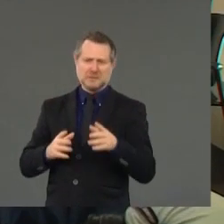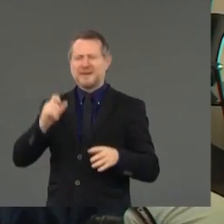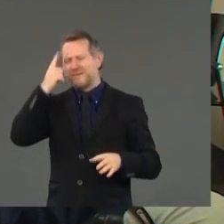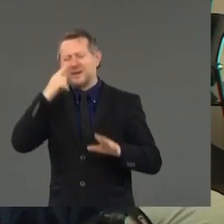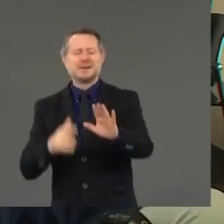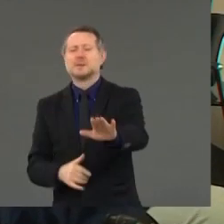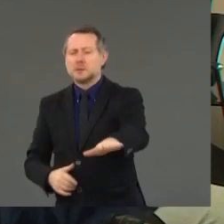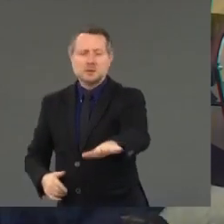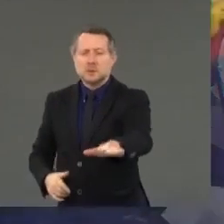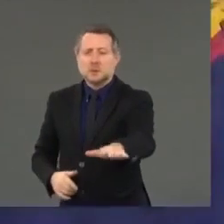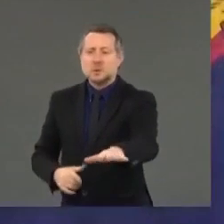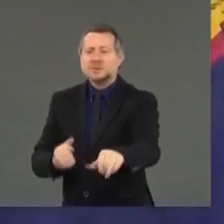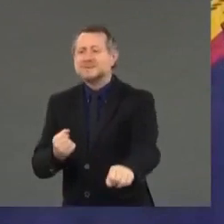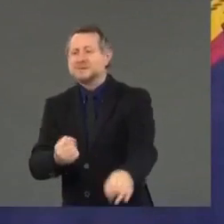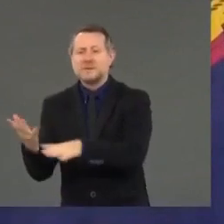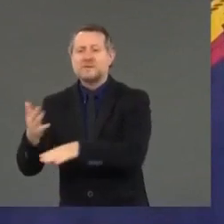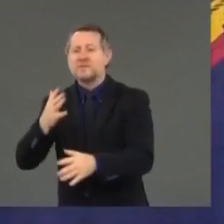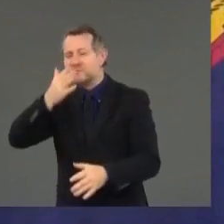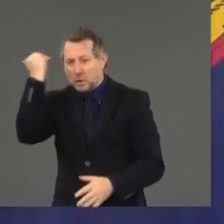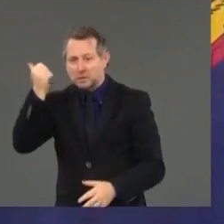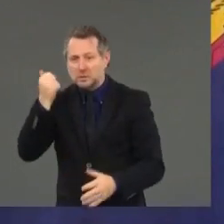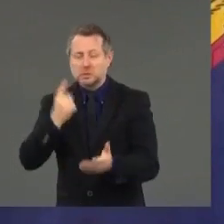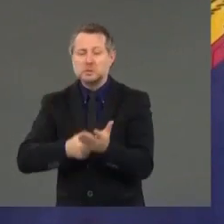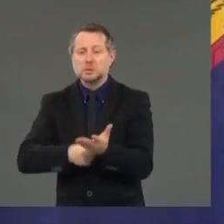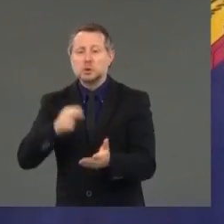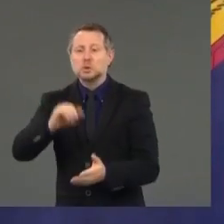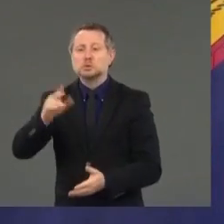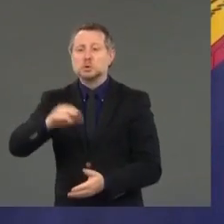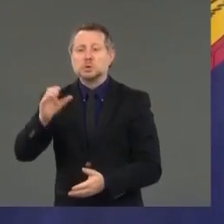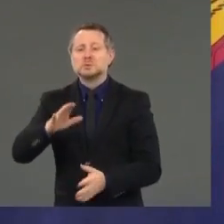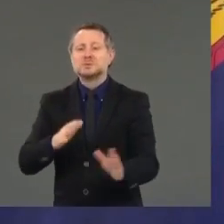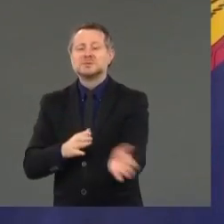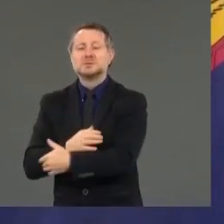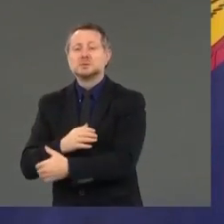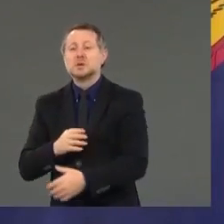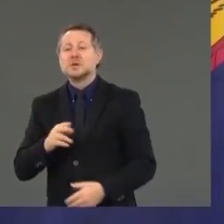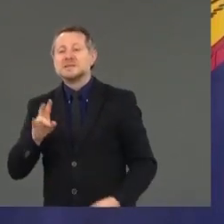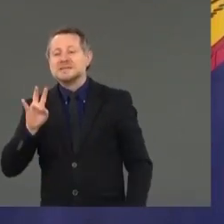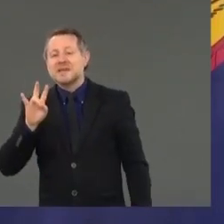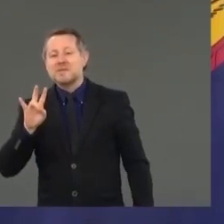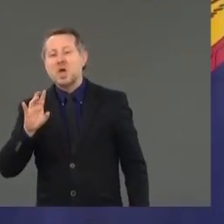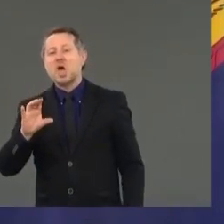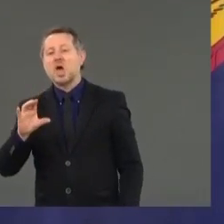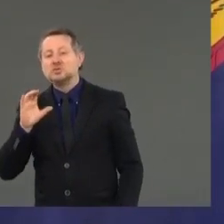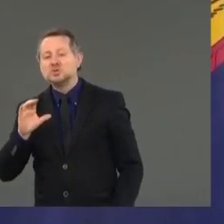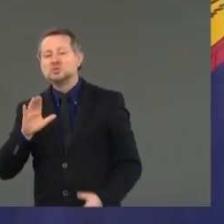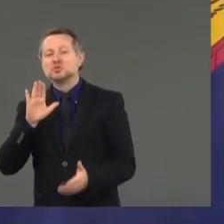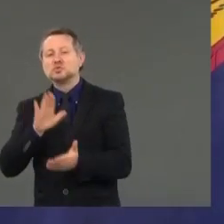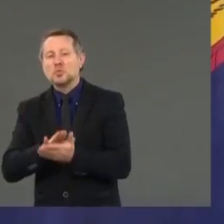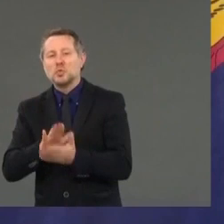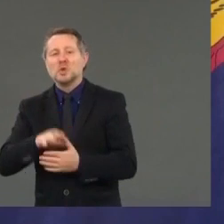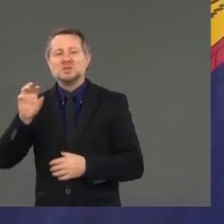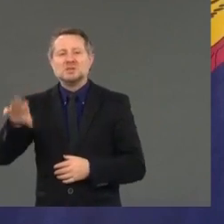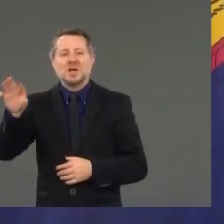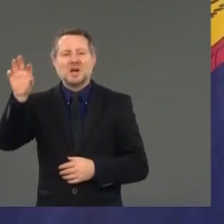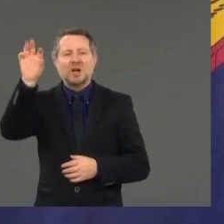WITH THE CITY. SOMETIMES THE MESSAGING SEEMS A LITTLE DIFFERENT. WELL, FORGET THE CITY.